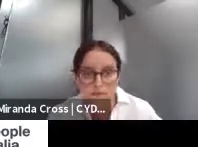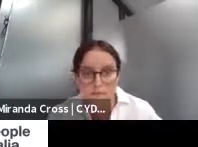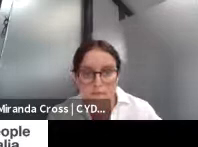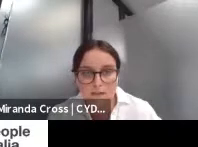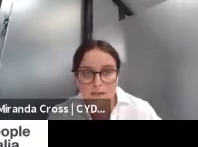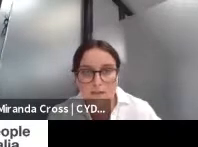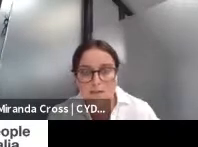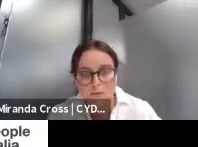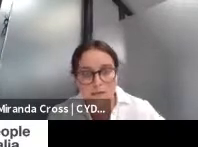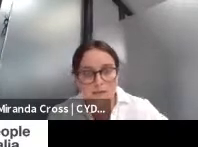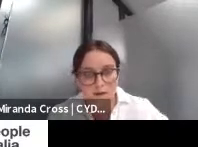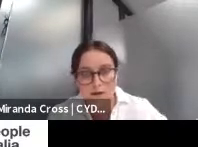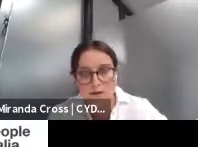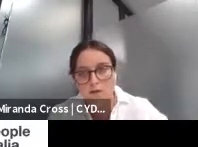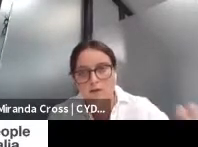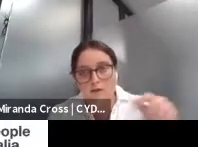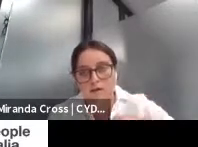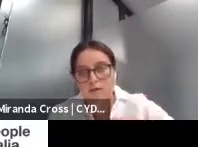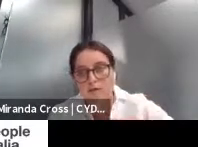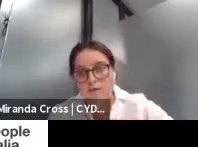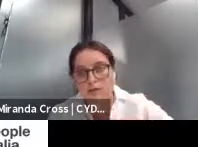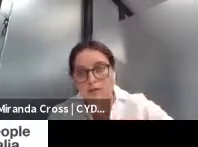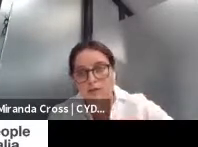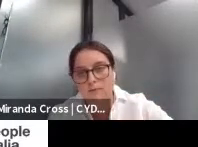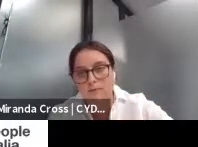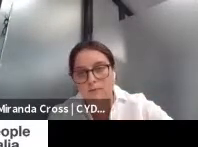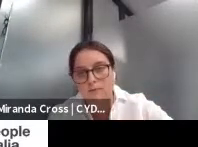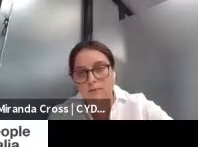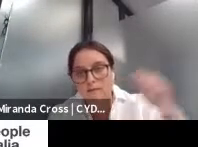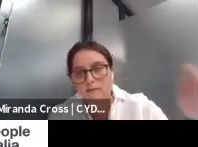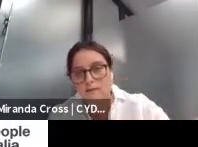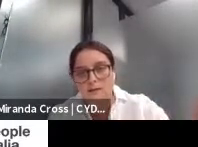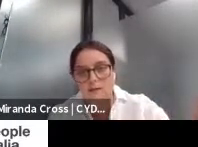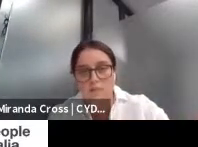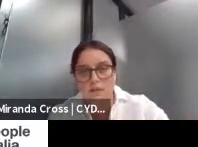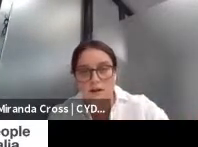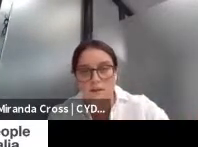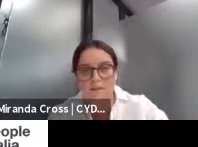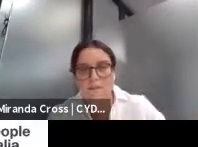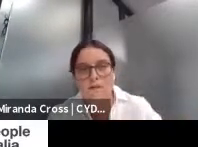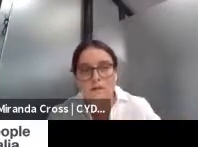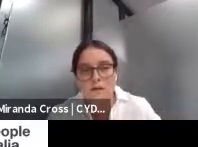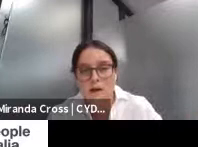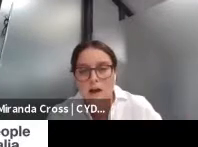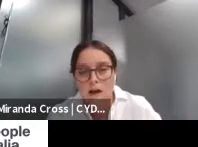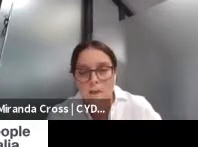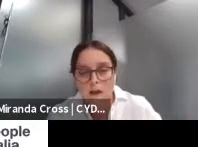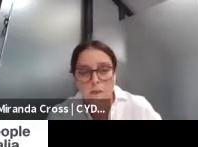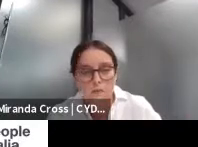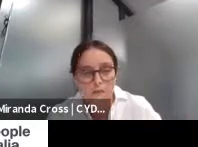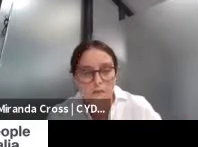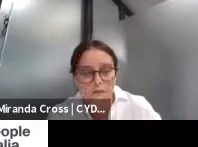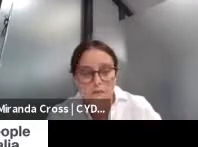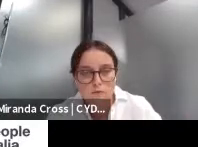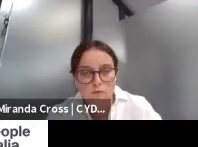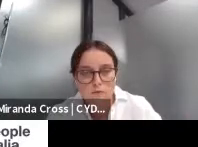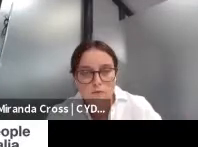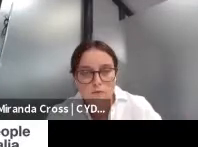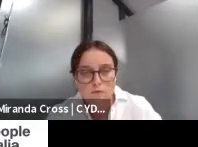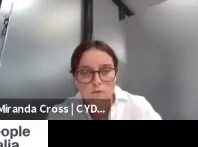for any different type of disability. For example if you have X amount of money for employment support in